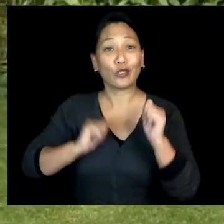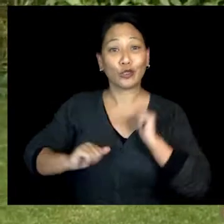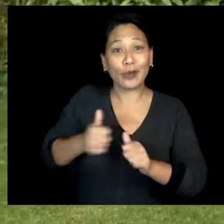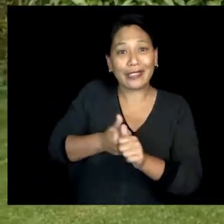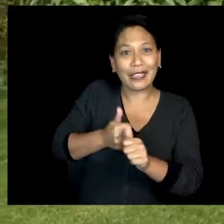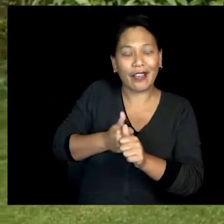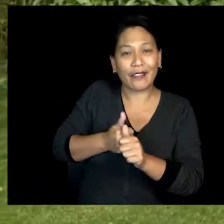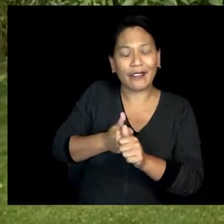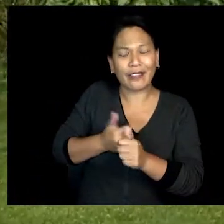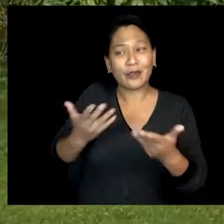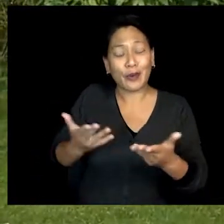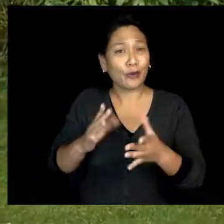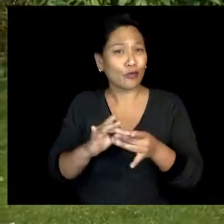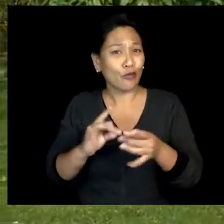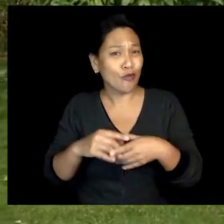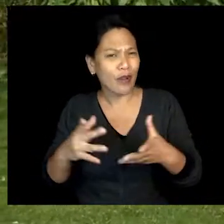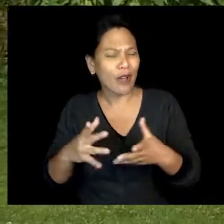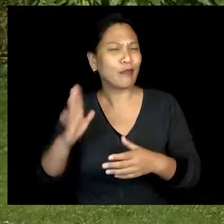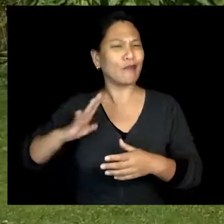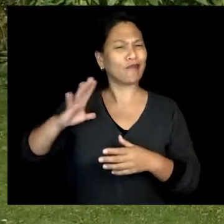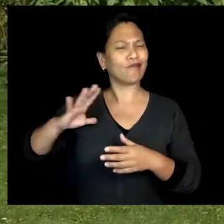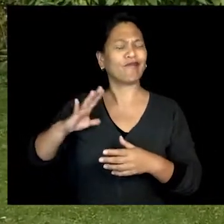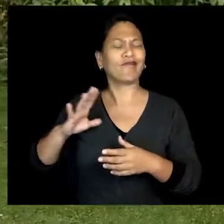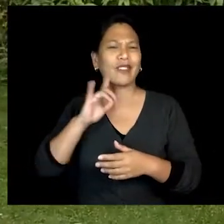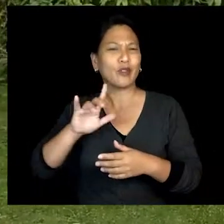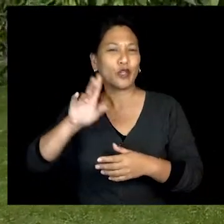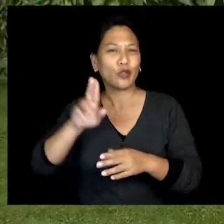about the show a little bit. So "Daisy" by Sean Devine is about the time in US